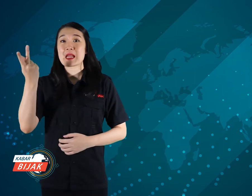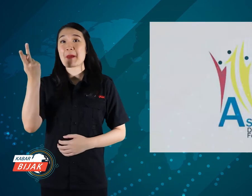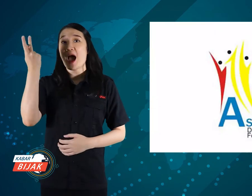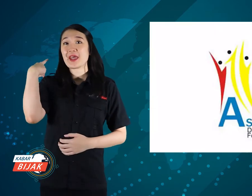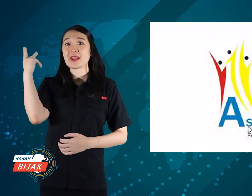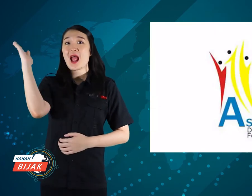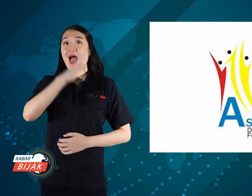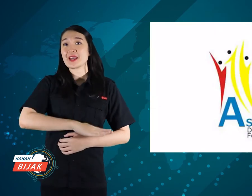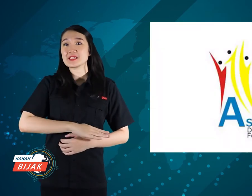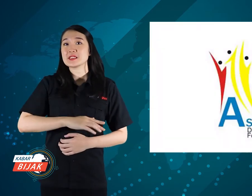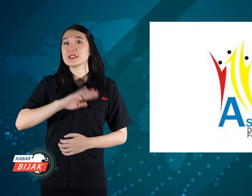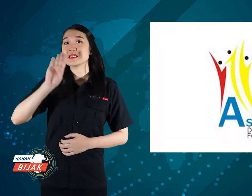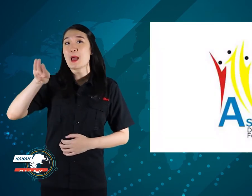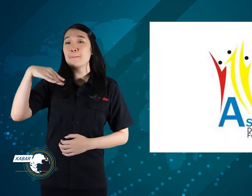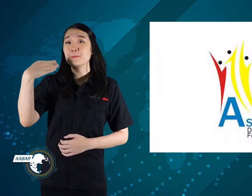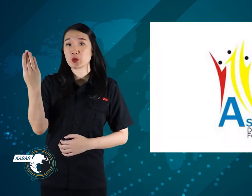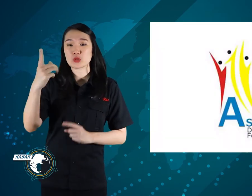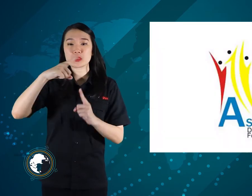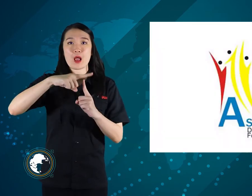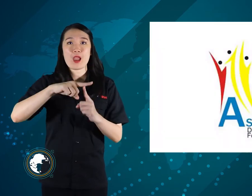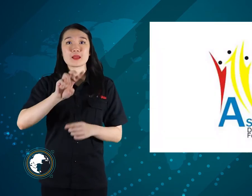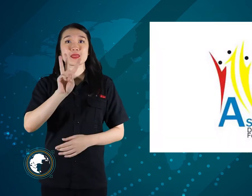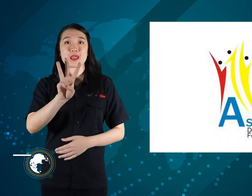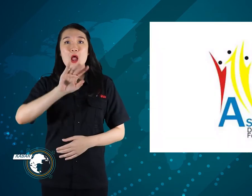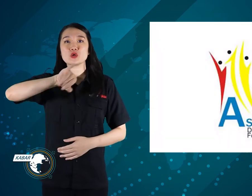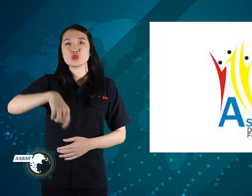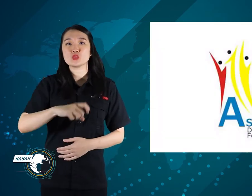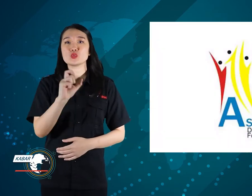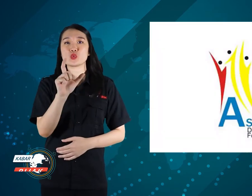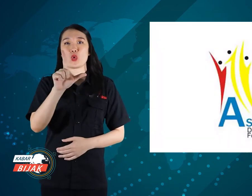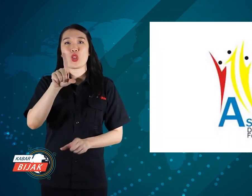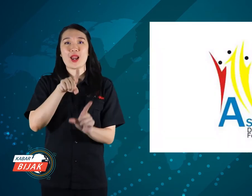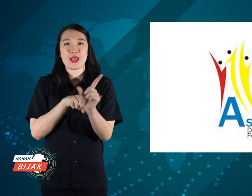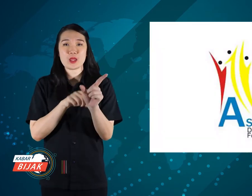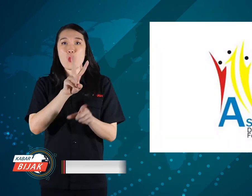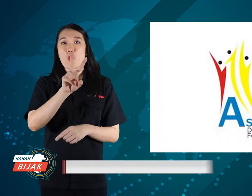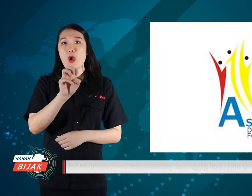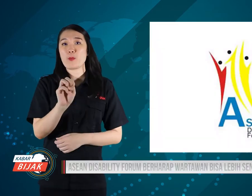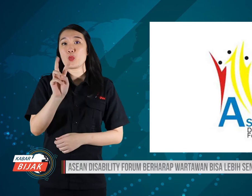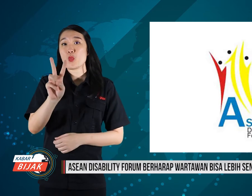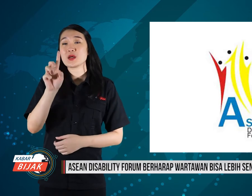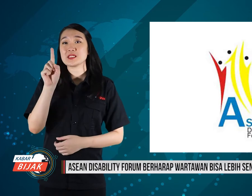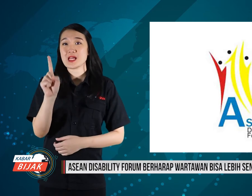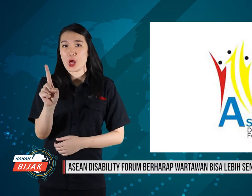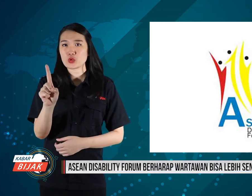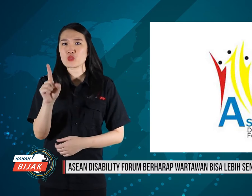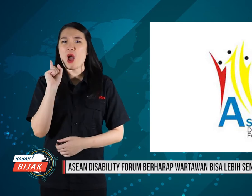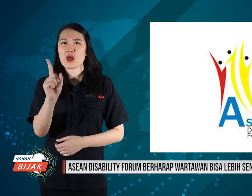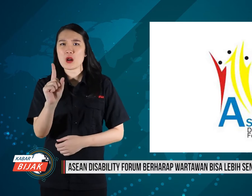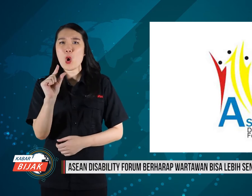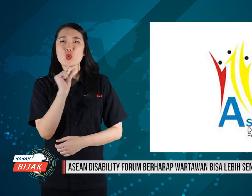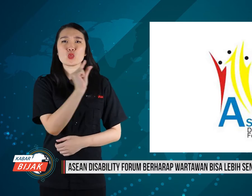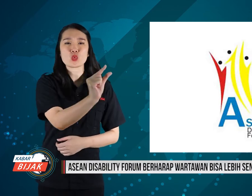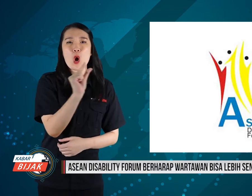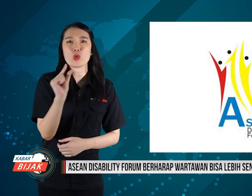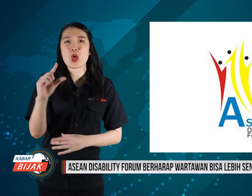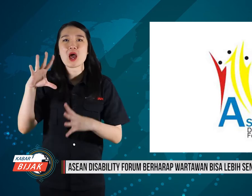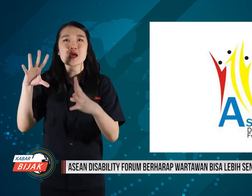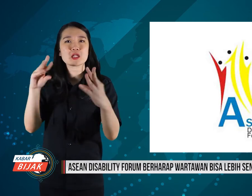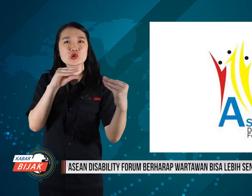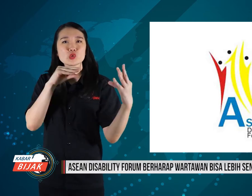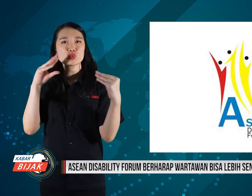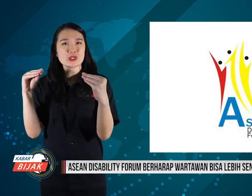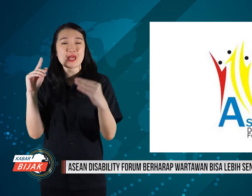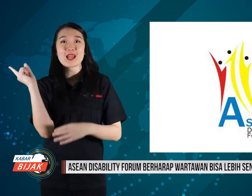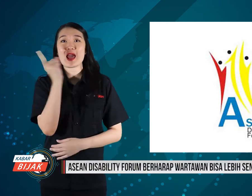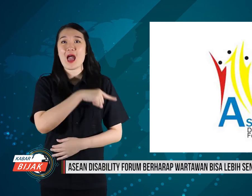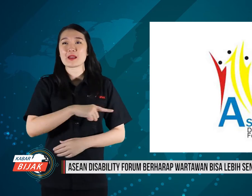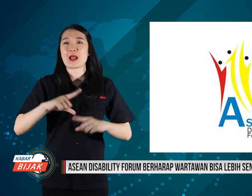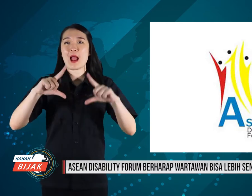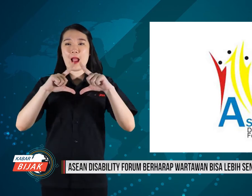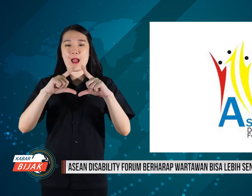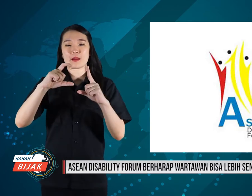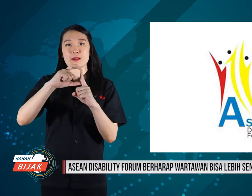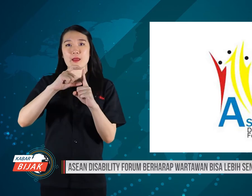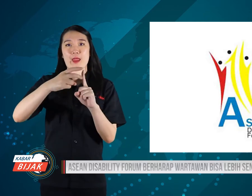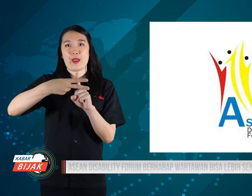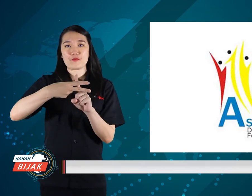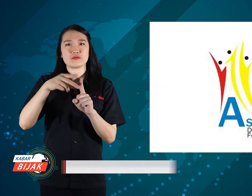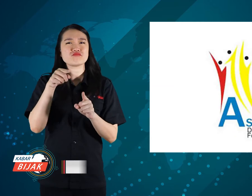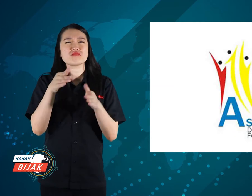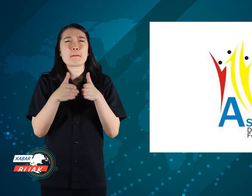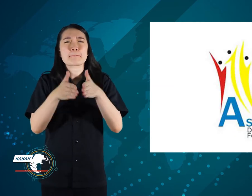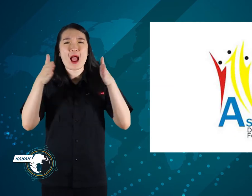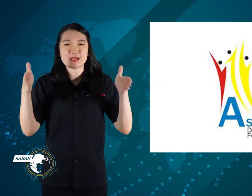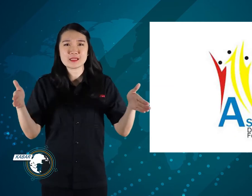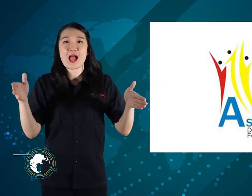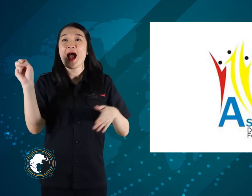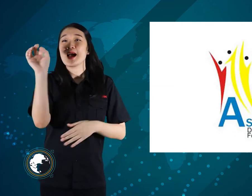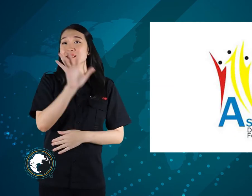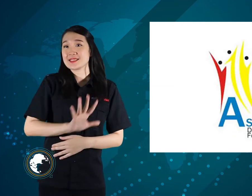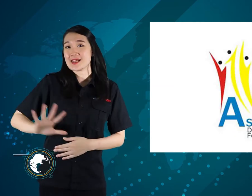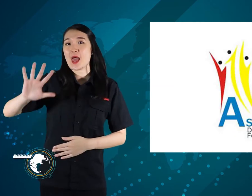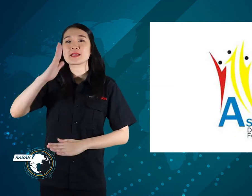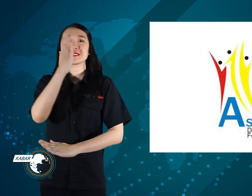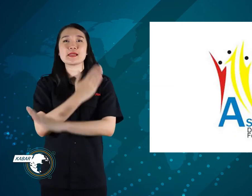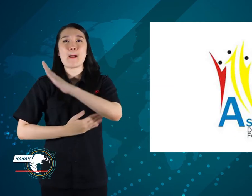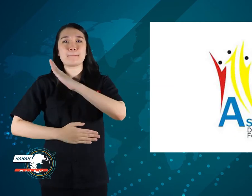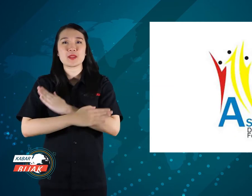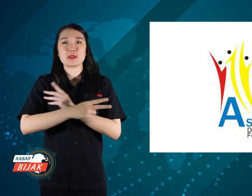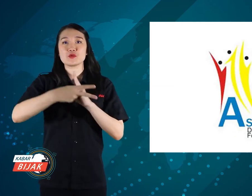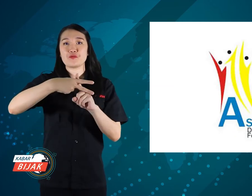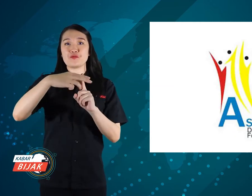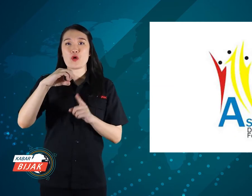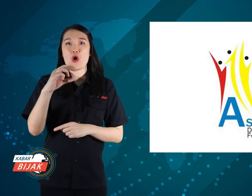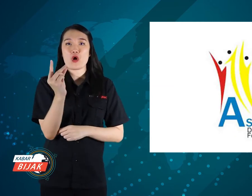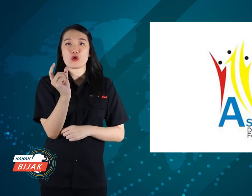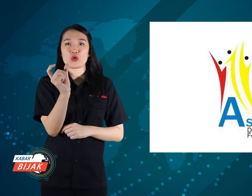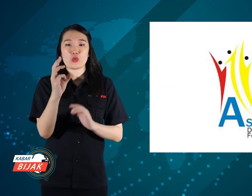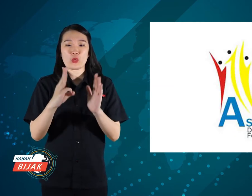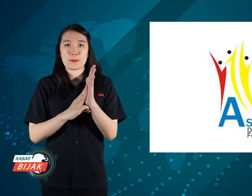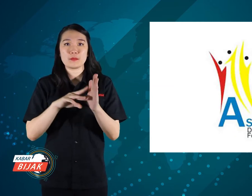Yesterday was Saturday, July 3, 2021, there is a discussion invitation from the ADF (Asean Disability Forum)